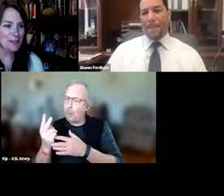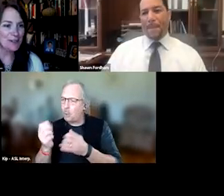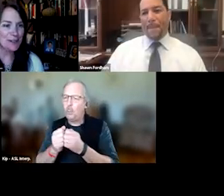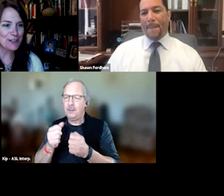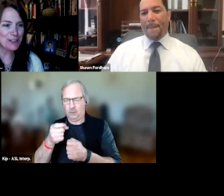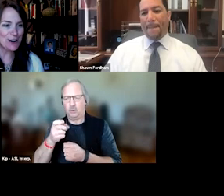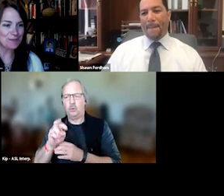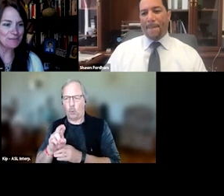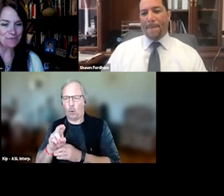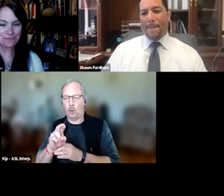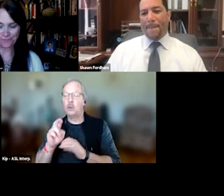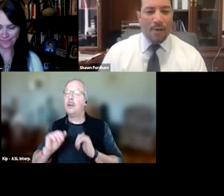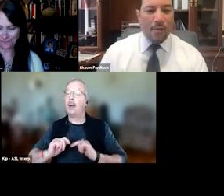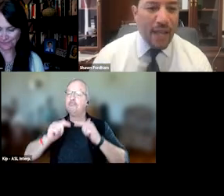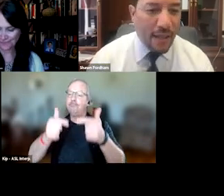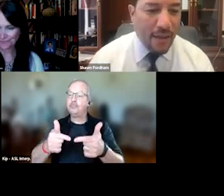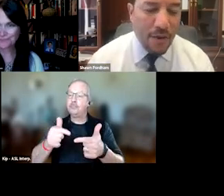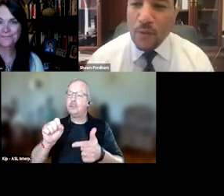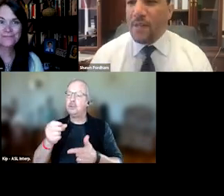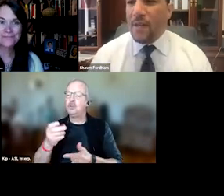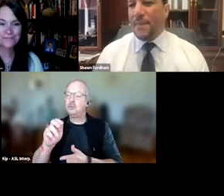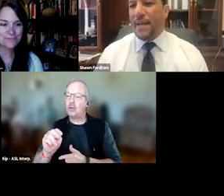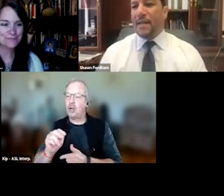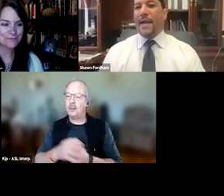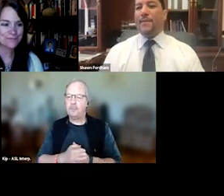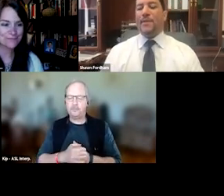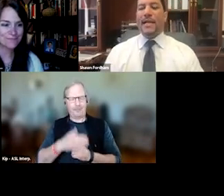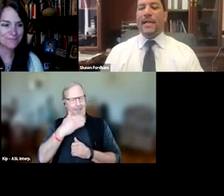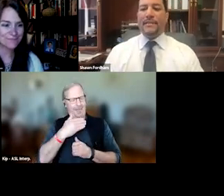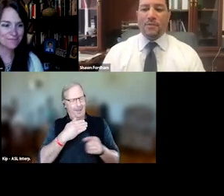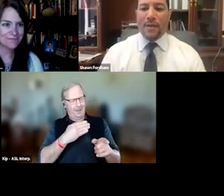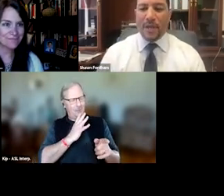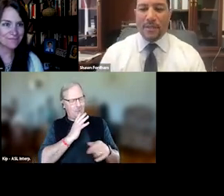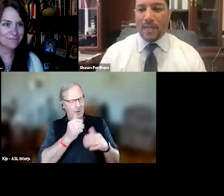So I'll turn it over to Shawn. Well, thank you. You know, when you talk about collaborations right